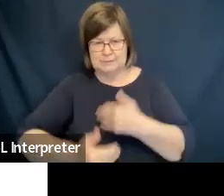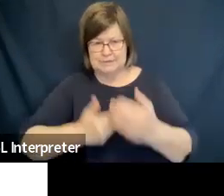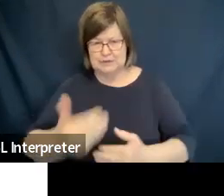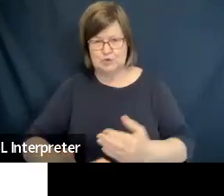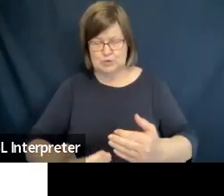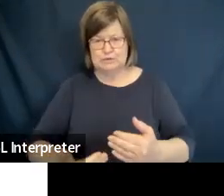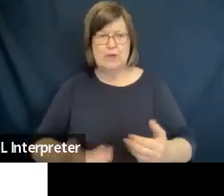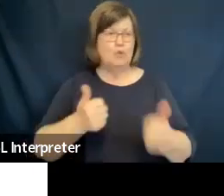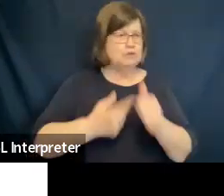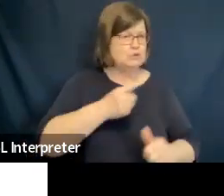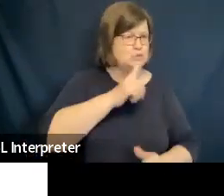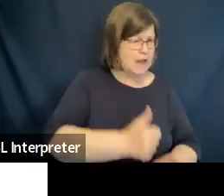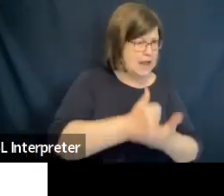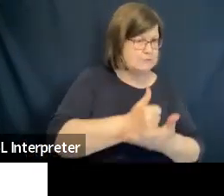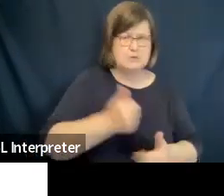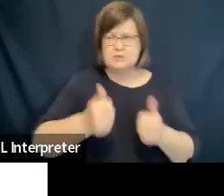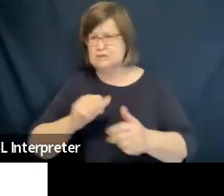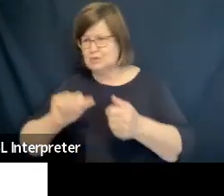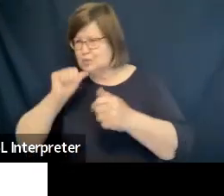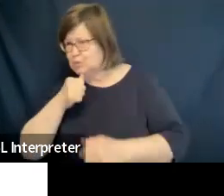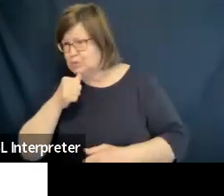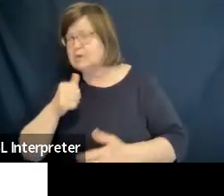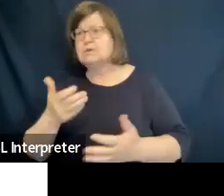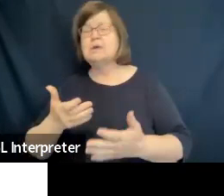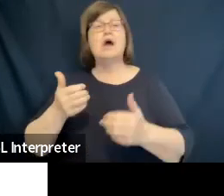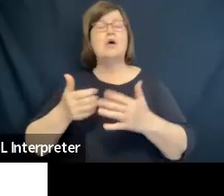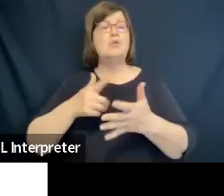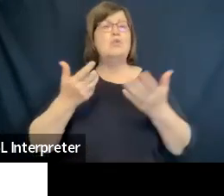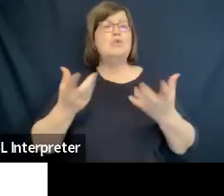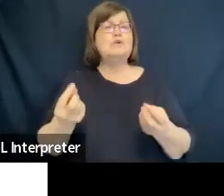which ones were helpful, and which were harmful, and what could be done to help improve procedures